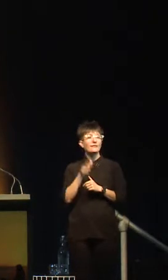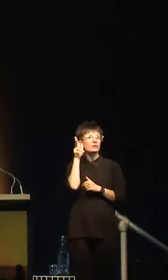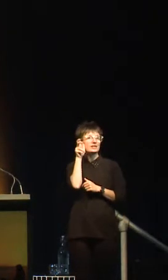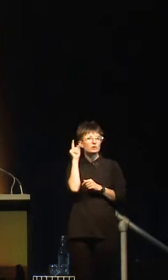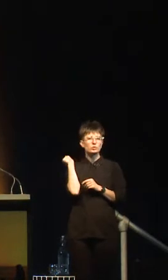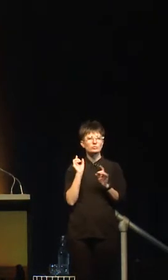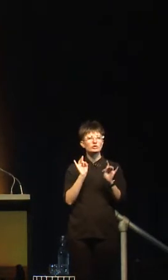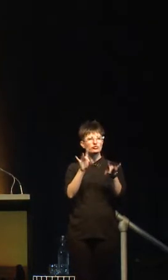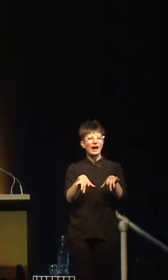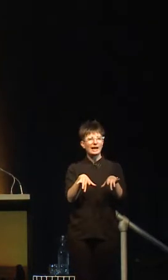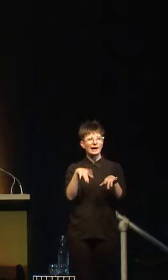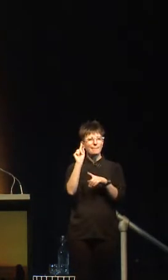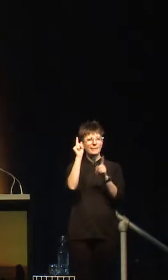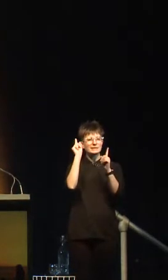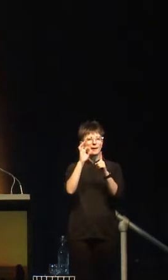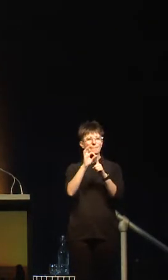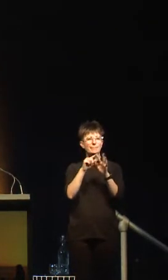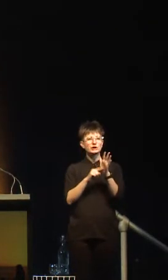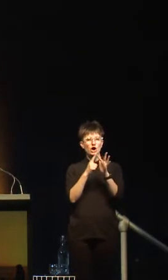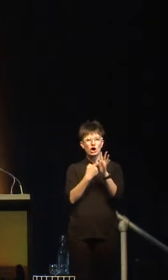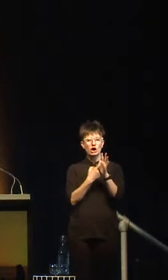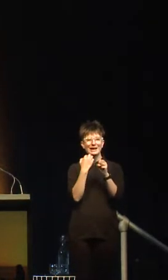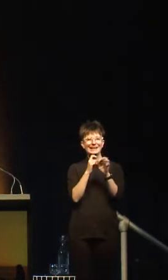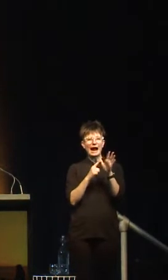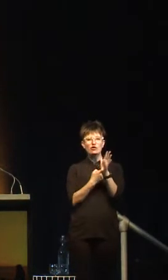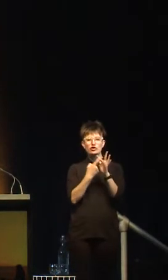is that they've got an incredibly unstable policy environment. And so people are very